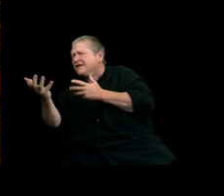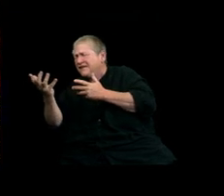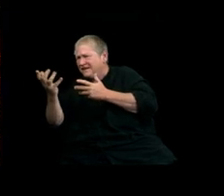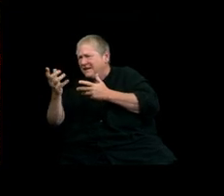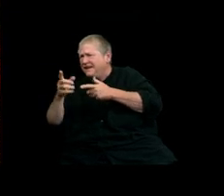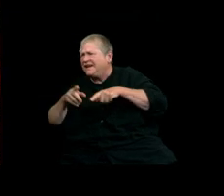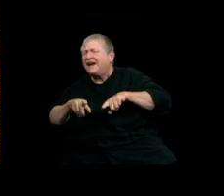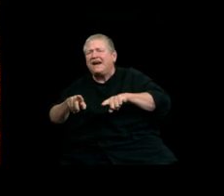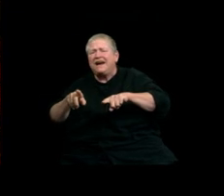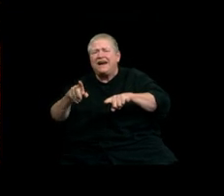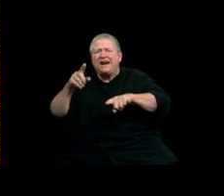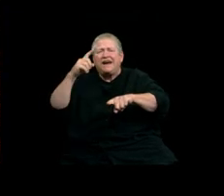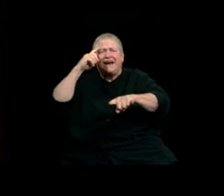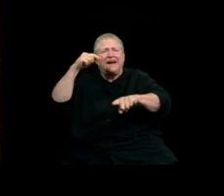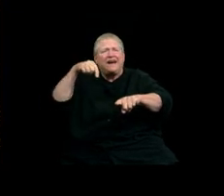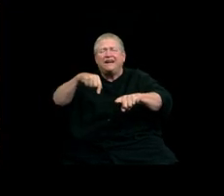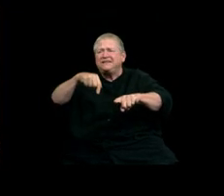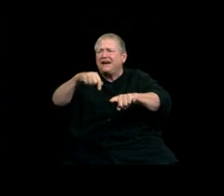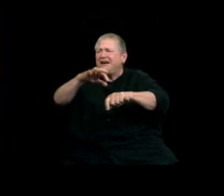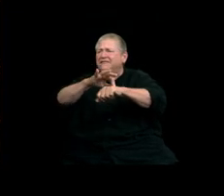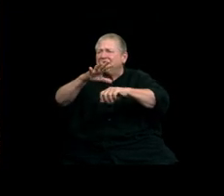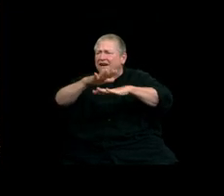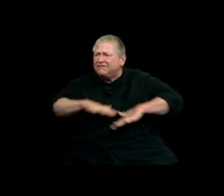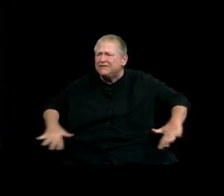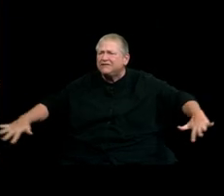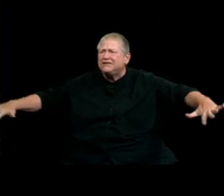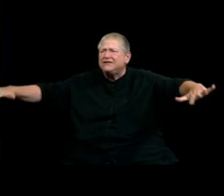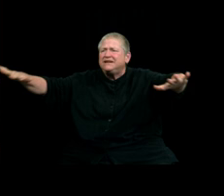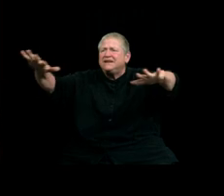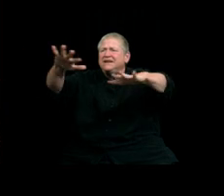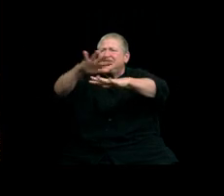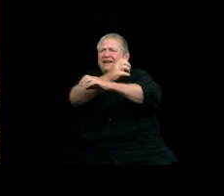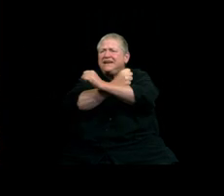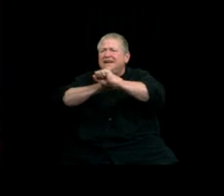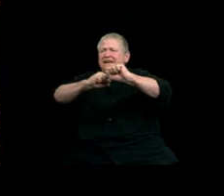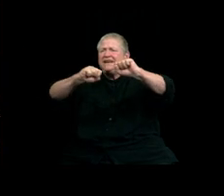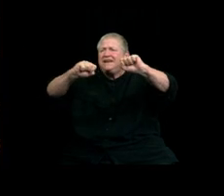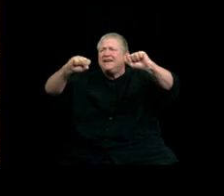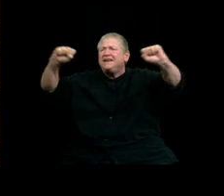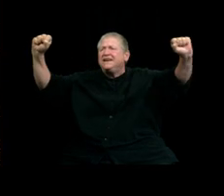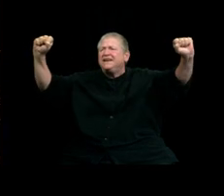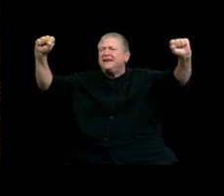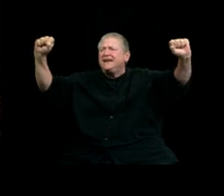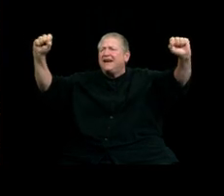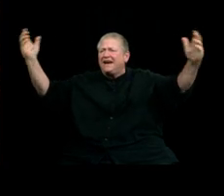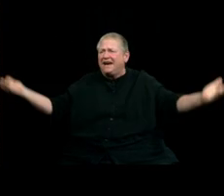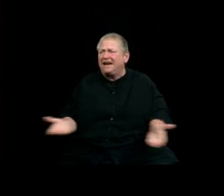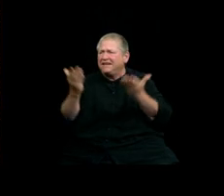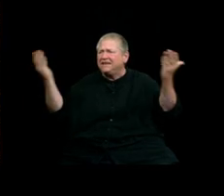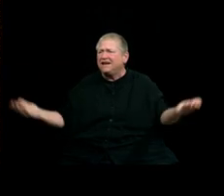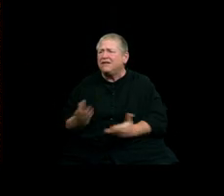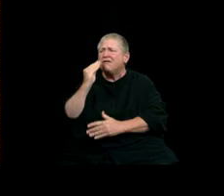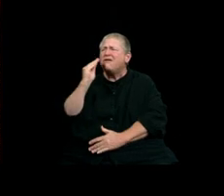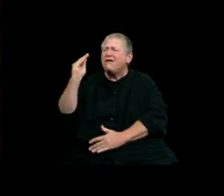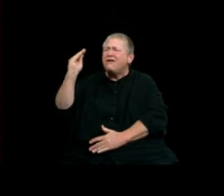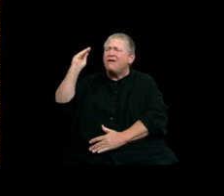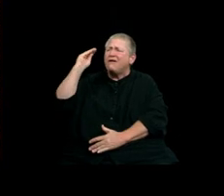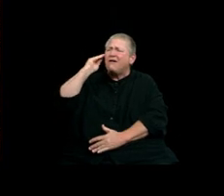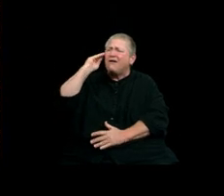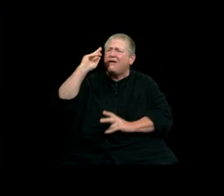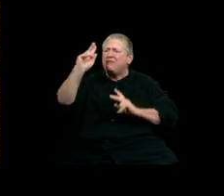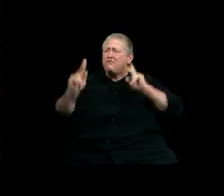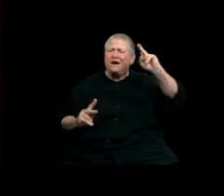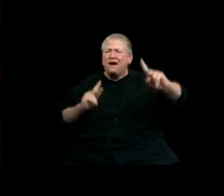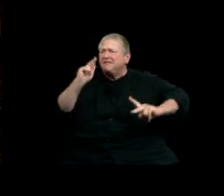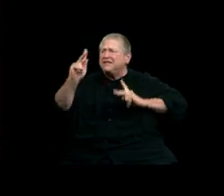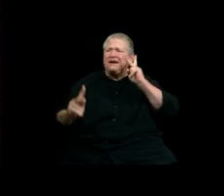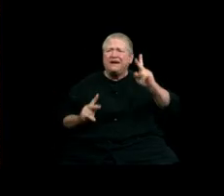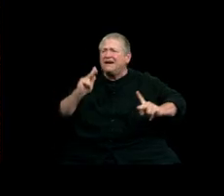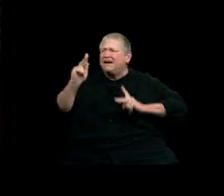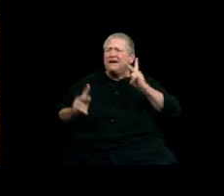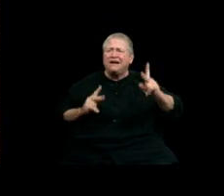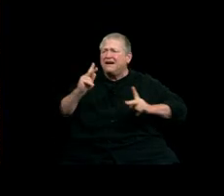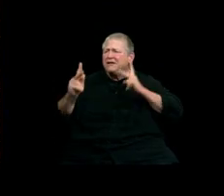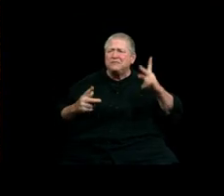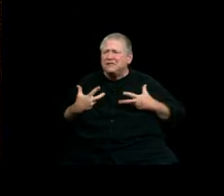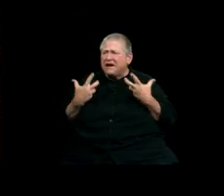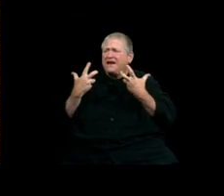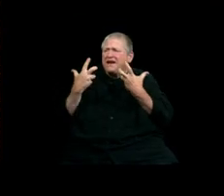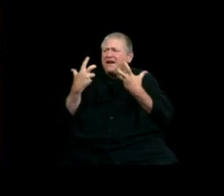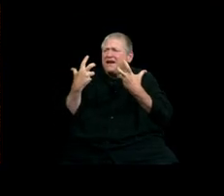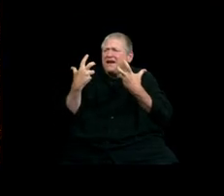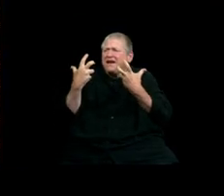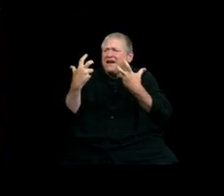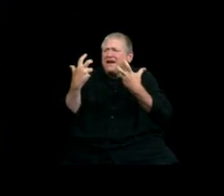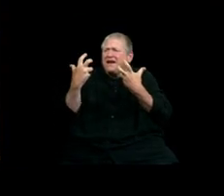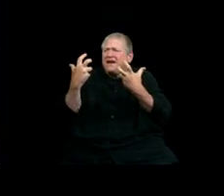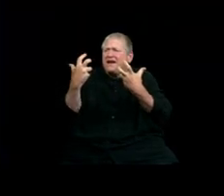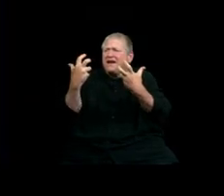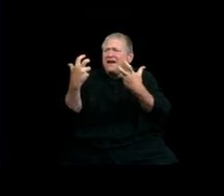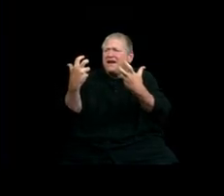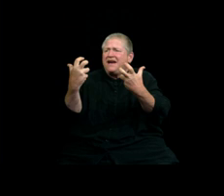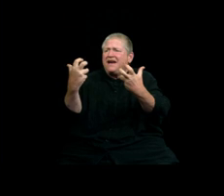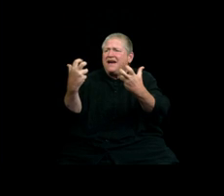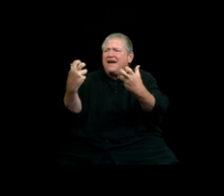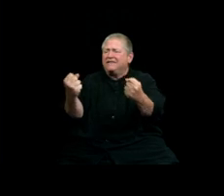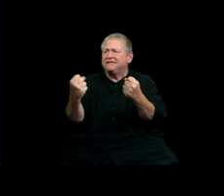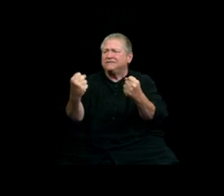O'er the land of the free and the home of the brave?